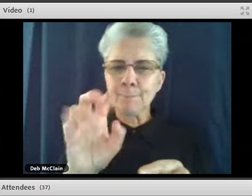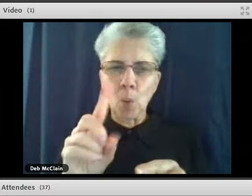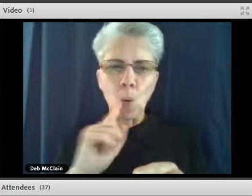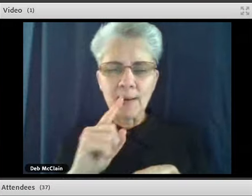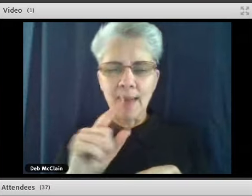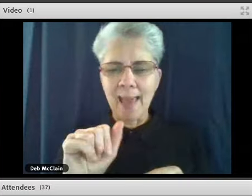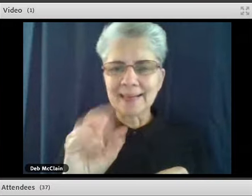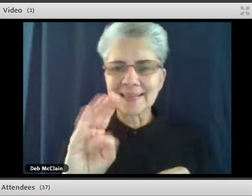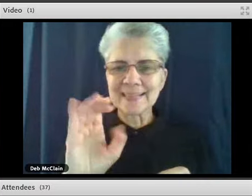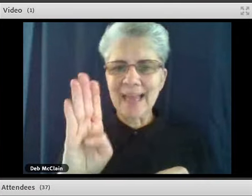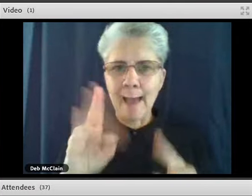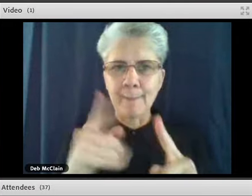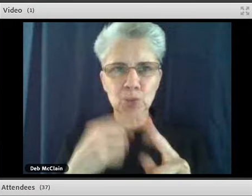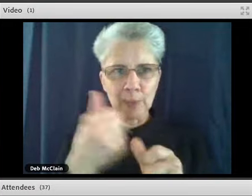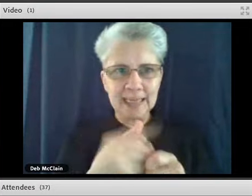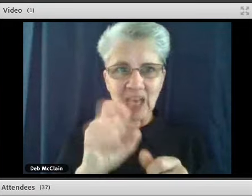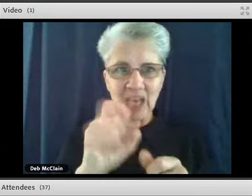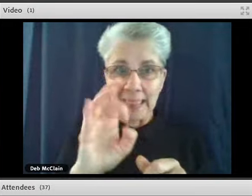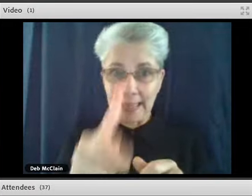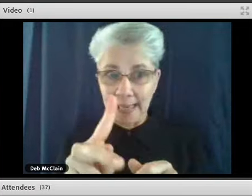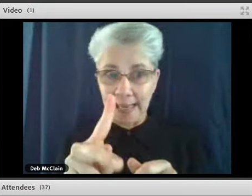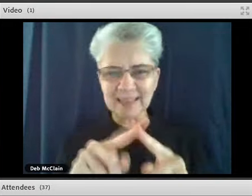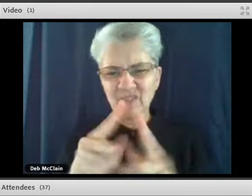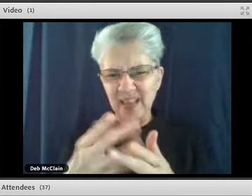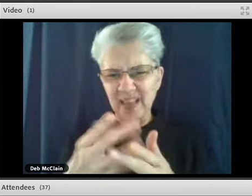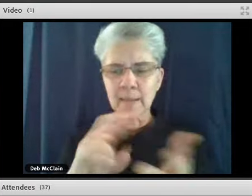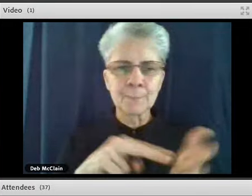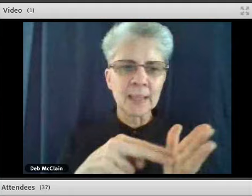That means, like, tabbing from each link, different things like that.